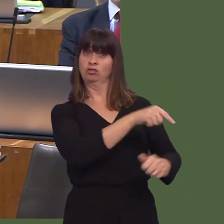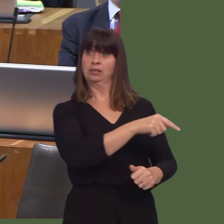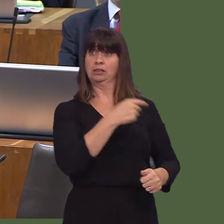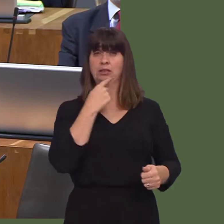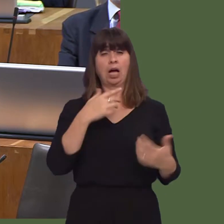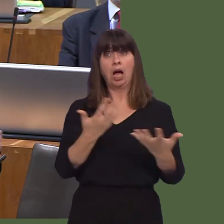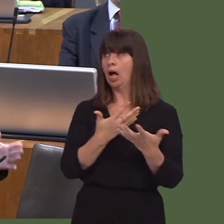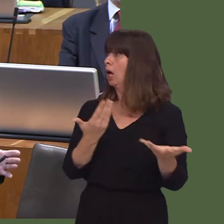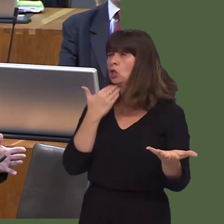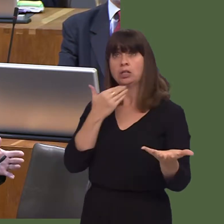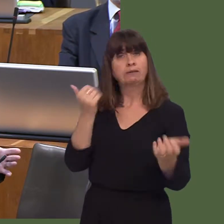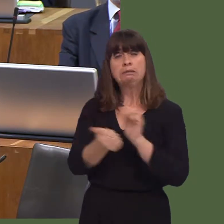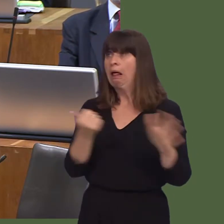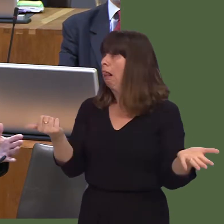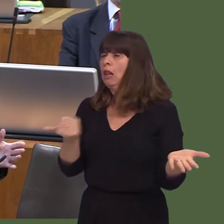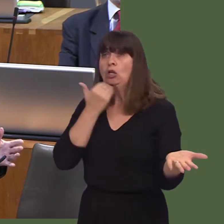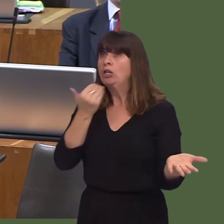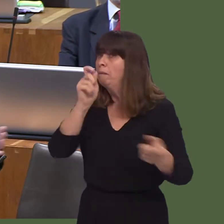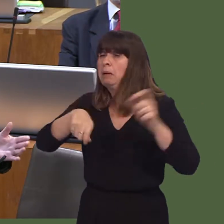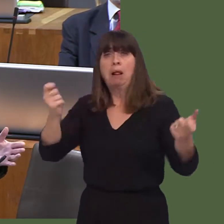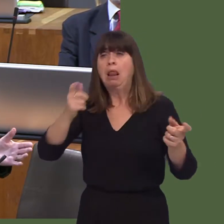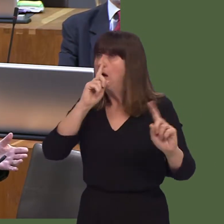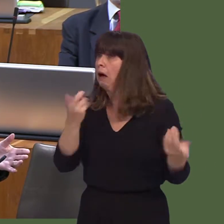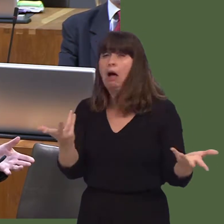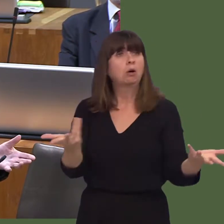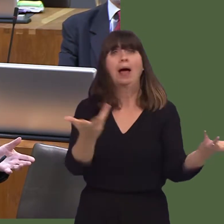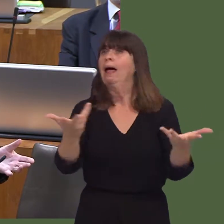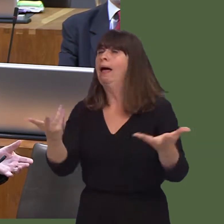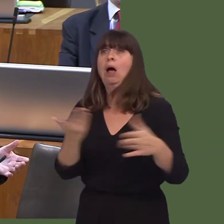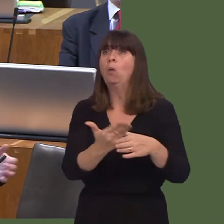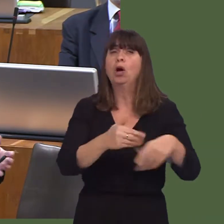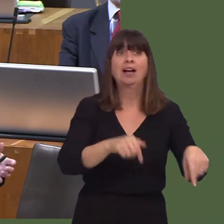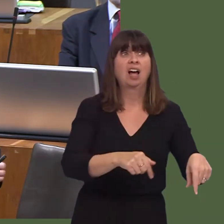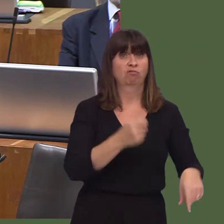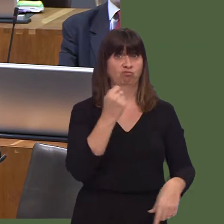Actually, it turned out that they had a working pattern that had a shift that started before the local bus service arrived.